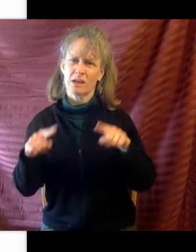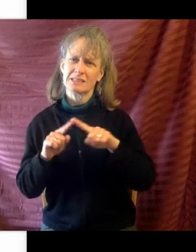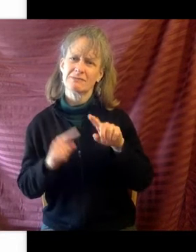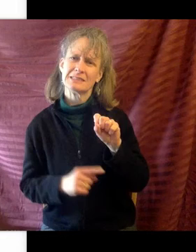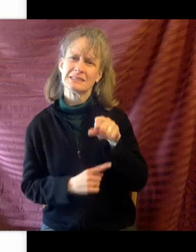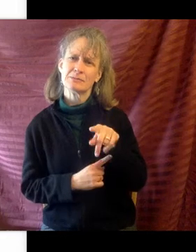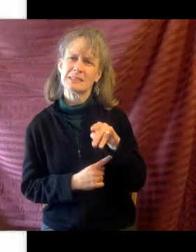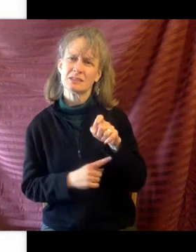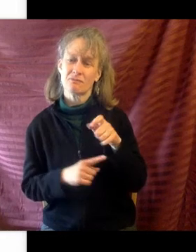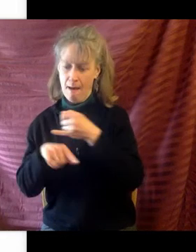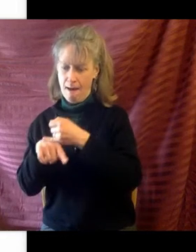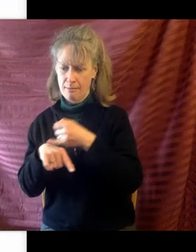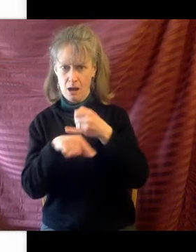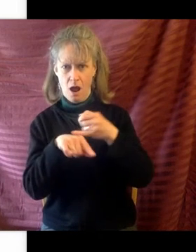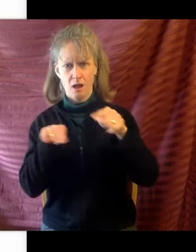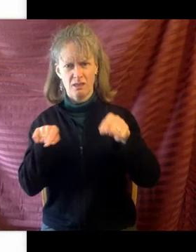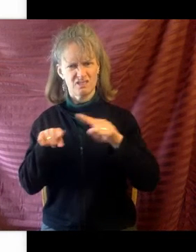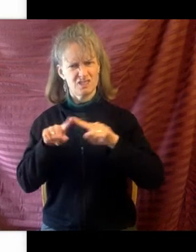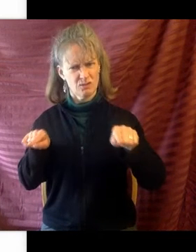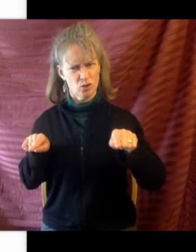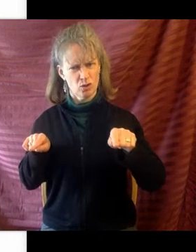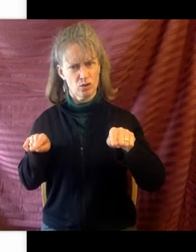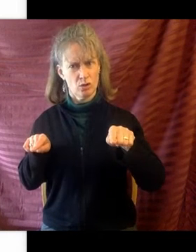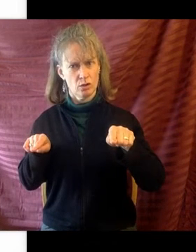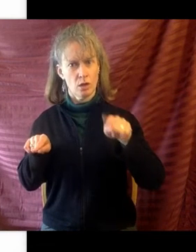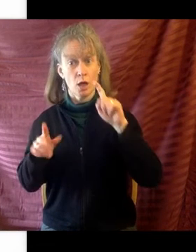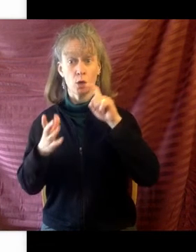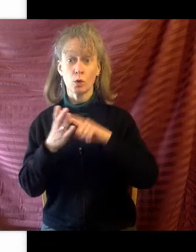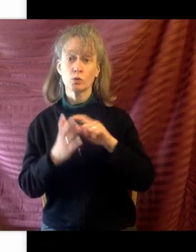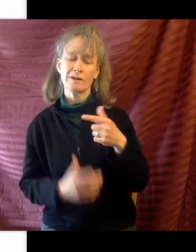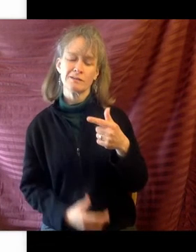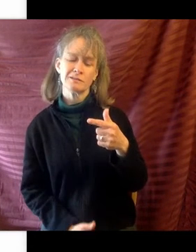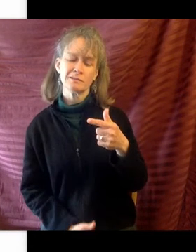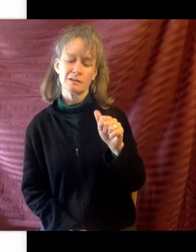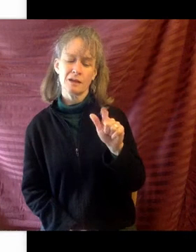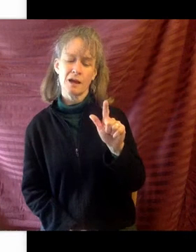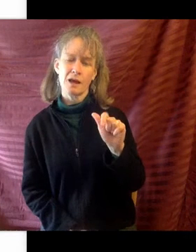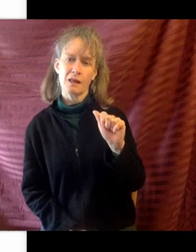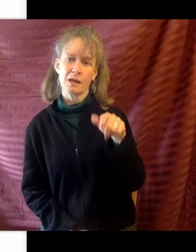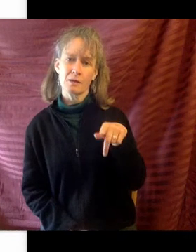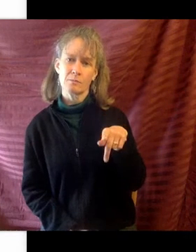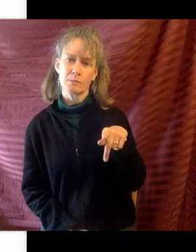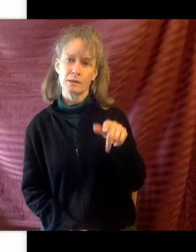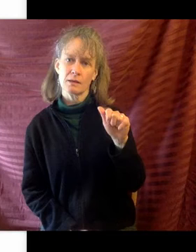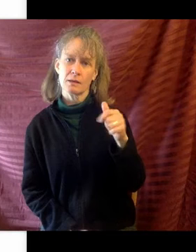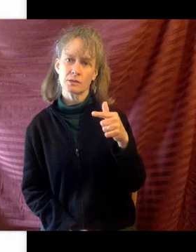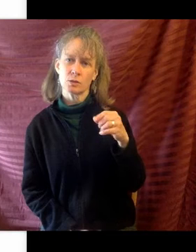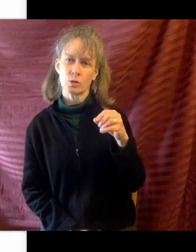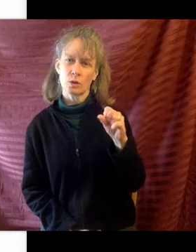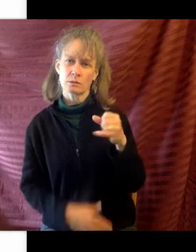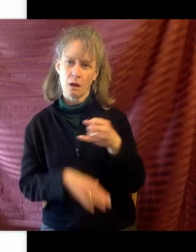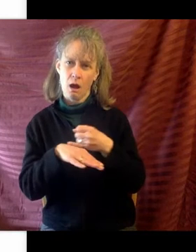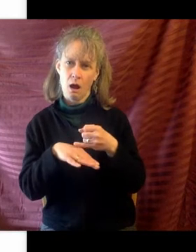This was especially noticeable in the Galapagos Islands, a chain of islands off the coast of Ecuador in South